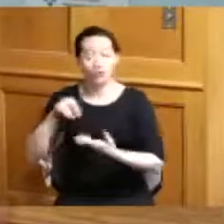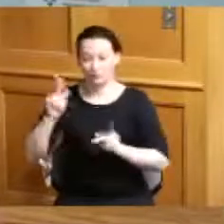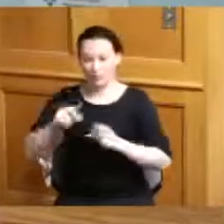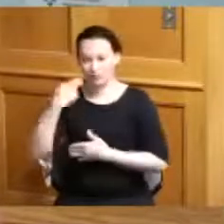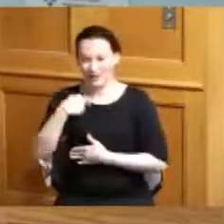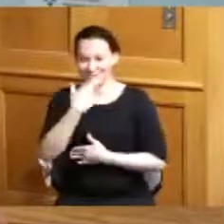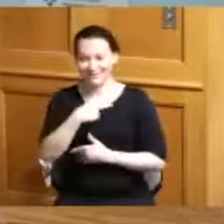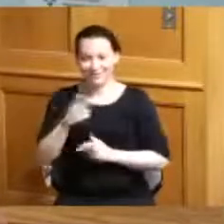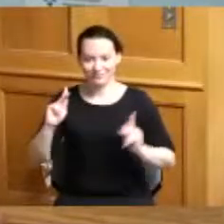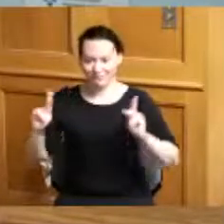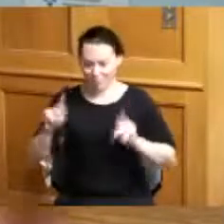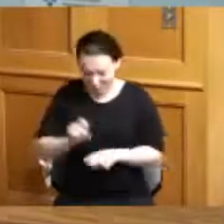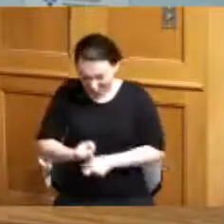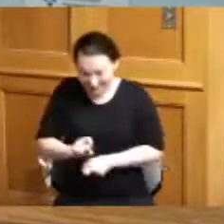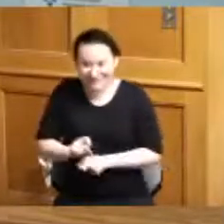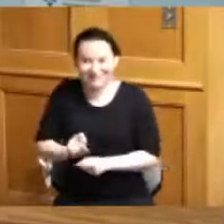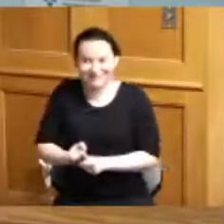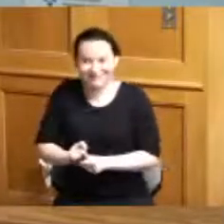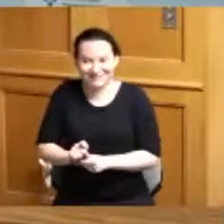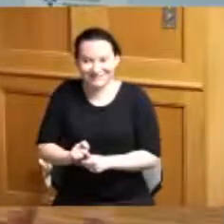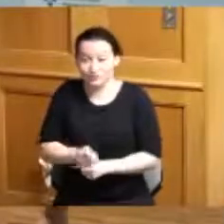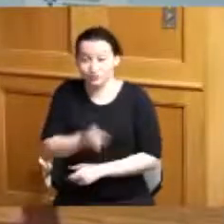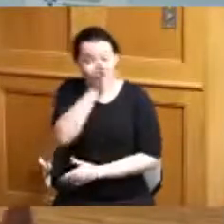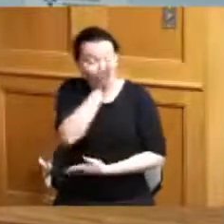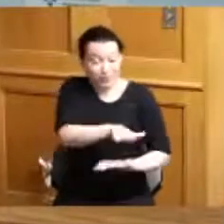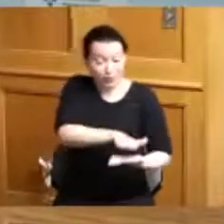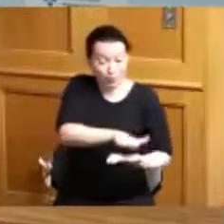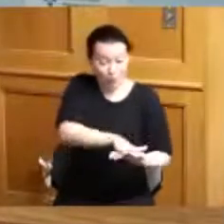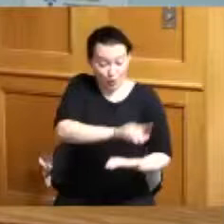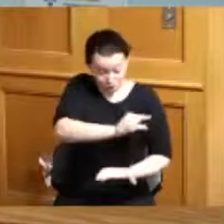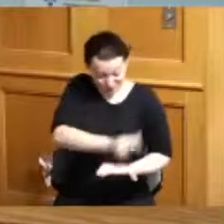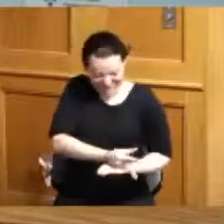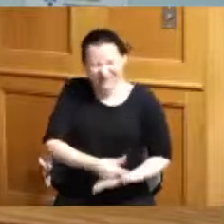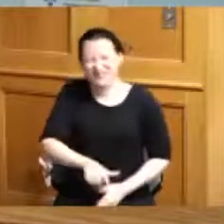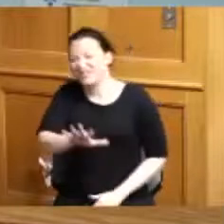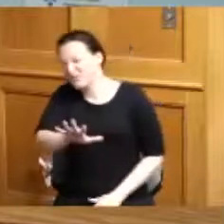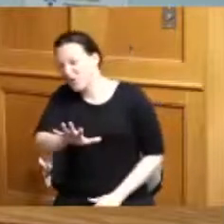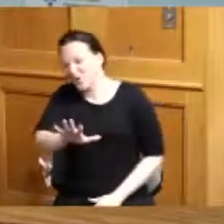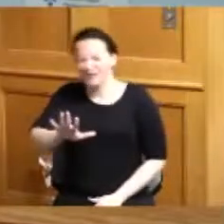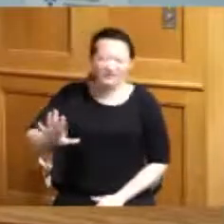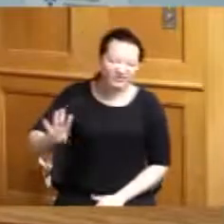got bodies they come right out of the school we got about four or five schools here we're going